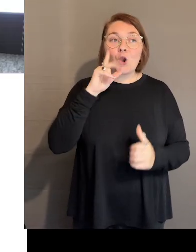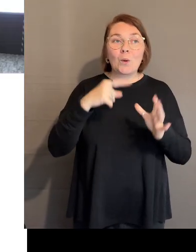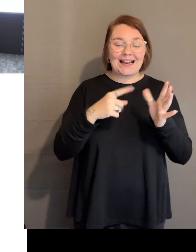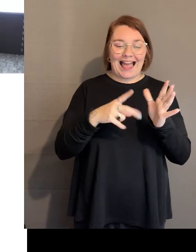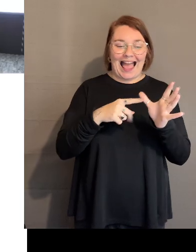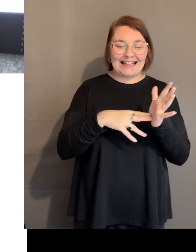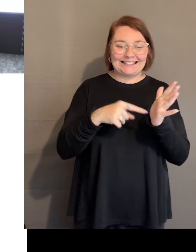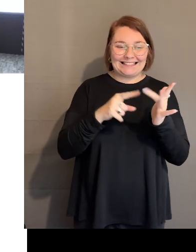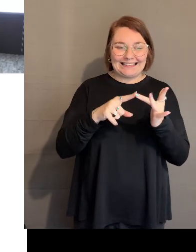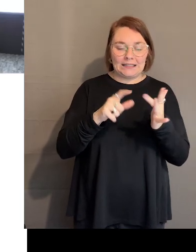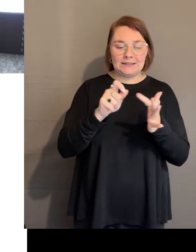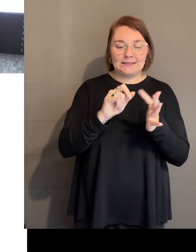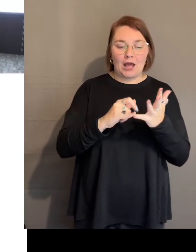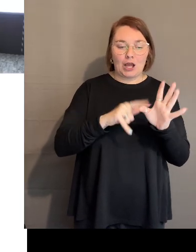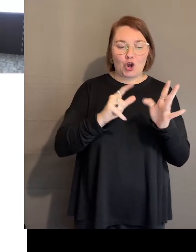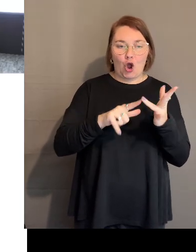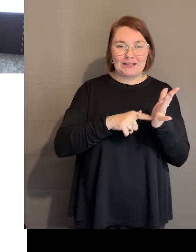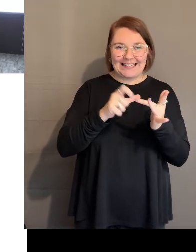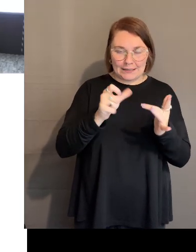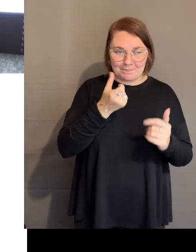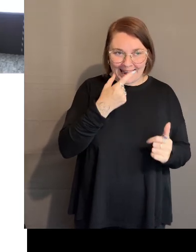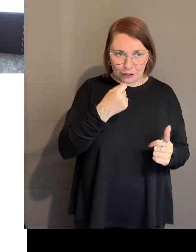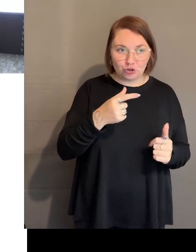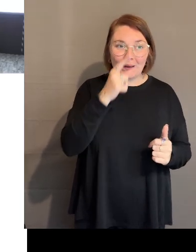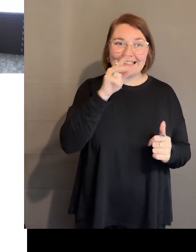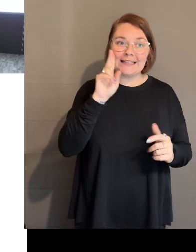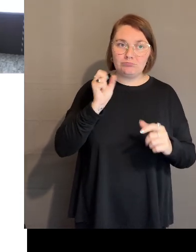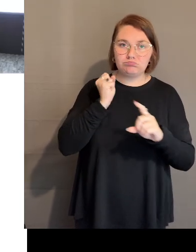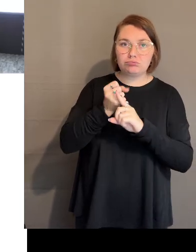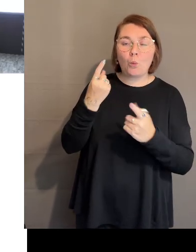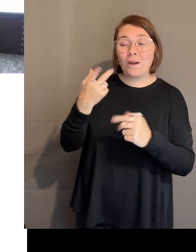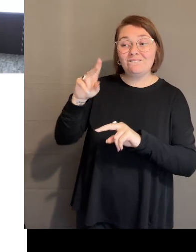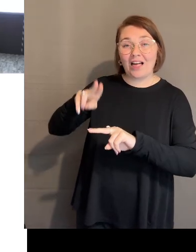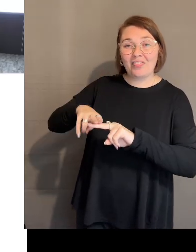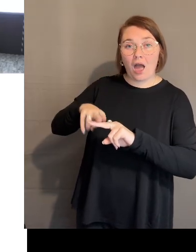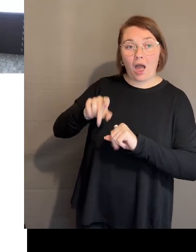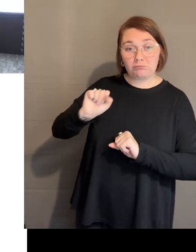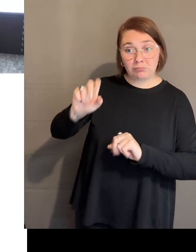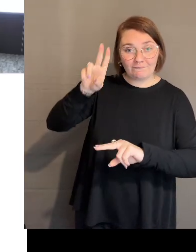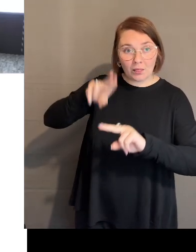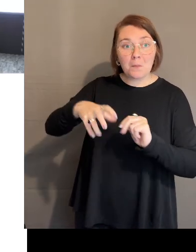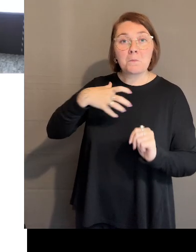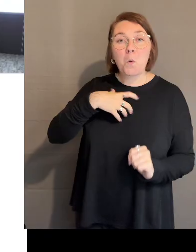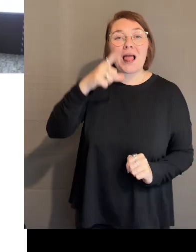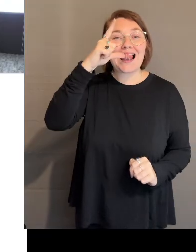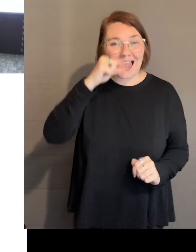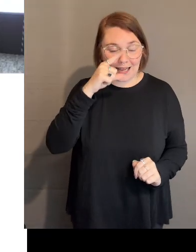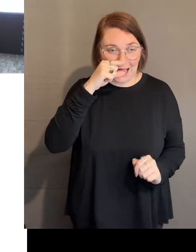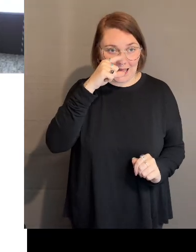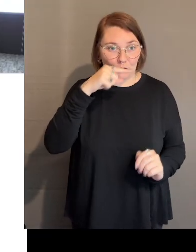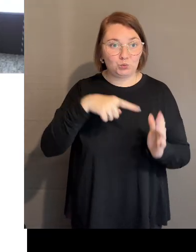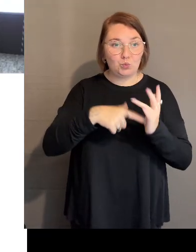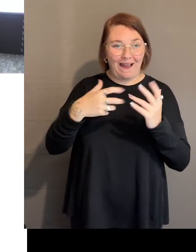If we look at antipsychotics, We see an effect for fathers. Fathers are more likely.